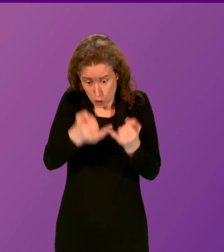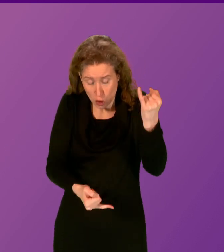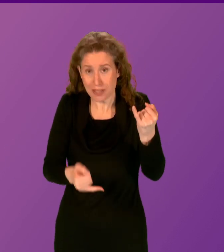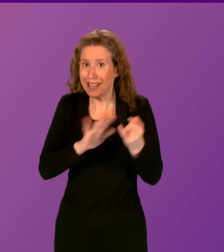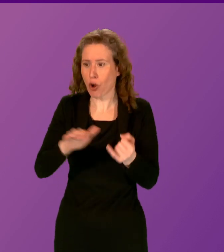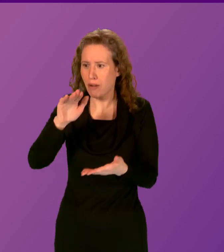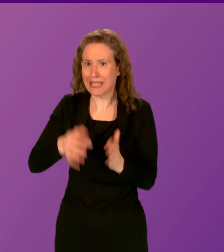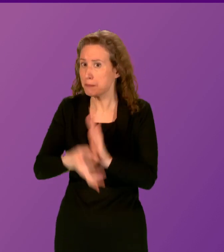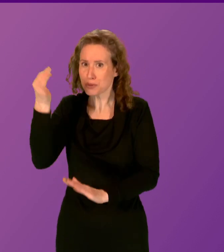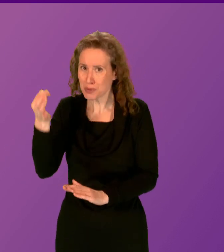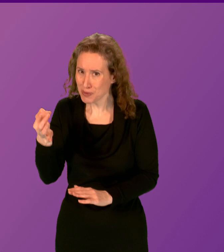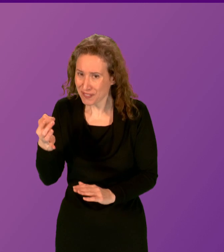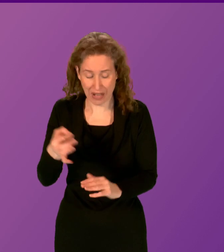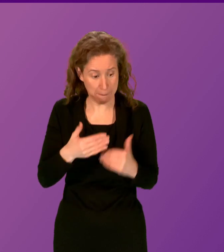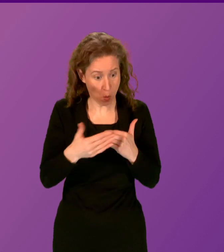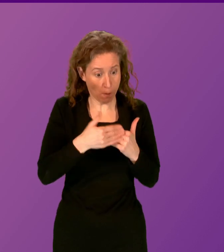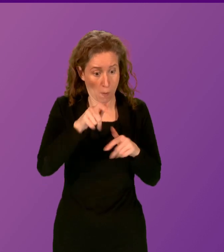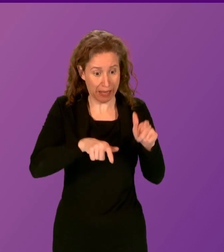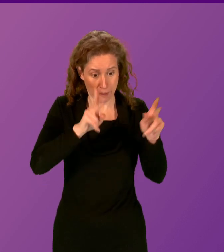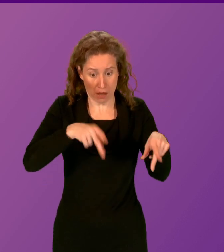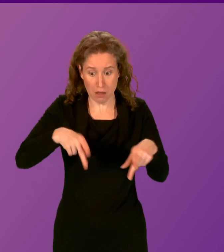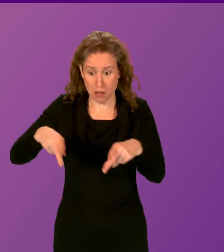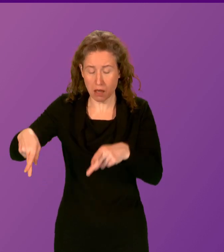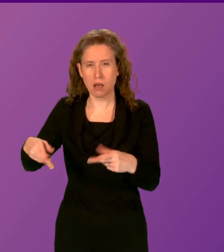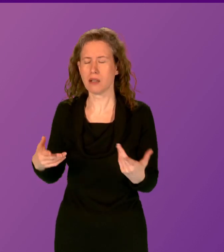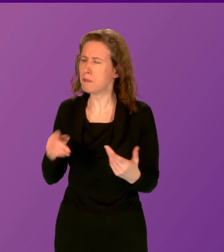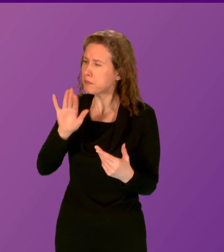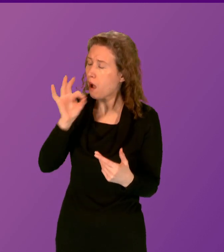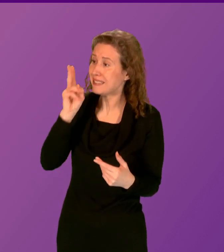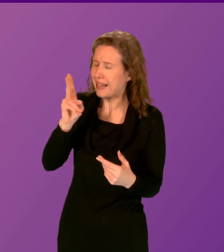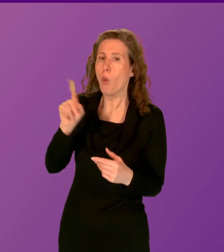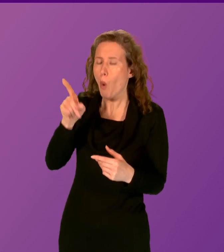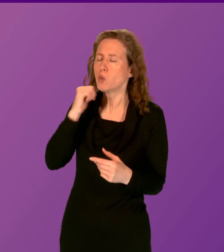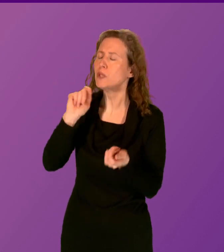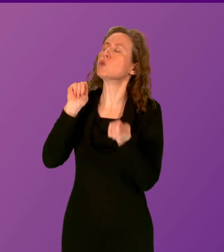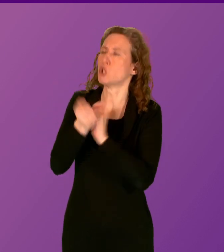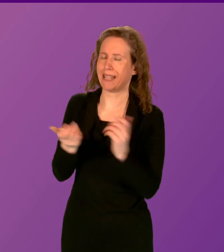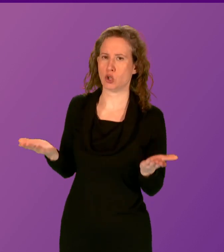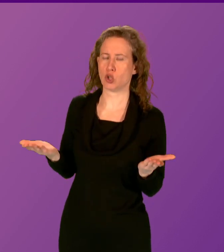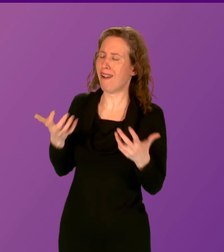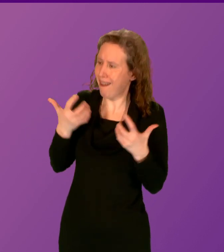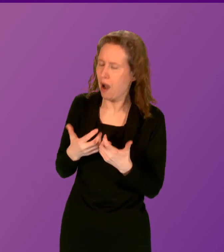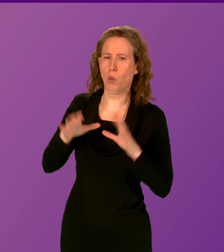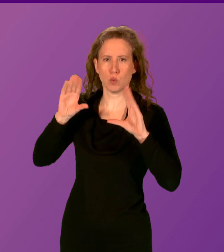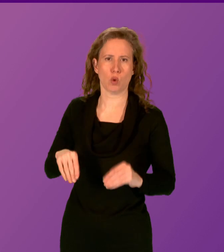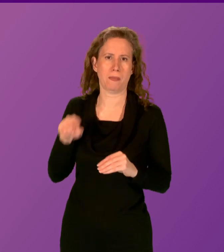I will give the First Minister one last chance. What will he change to get a grip on the crisis and help to save lives in Scotland?